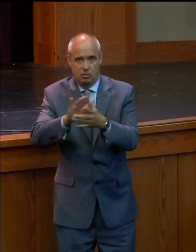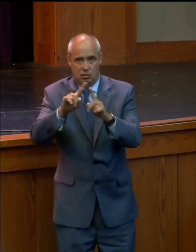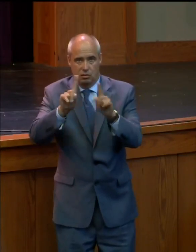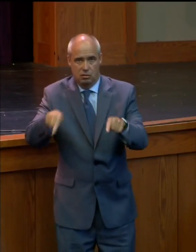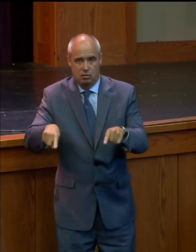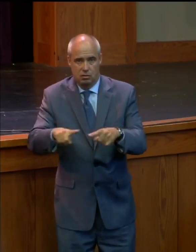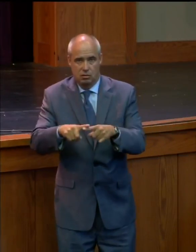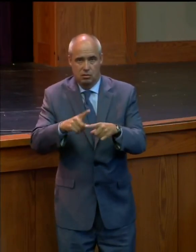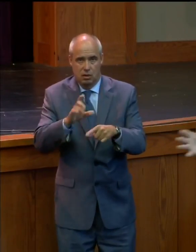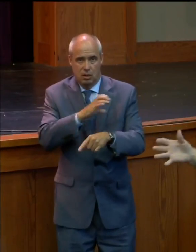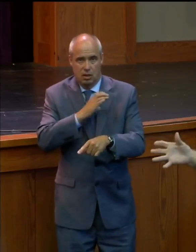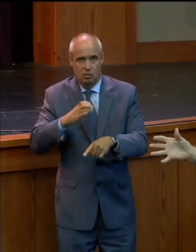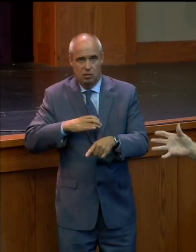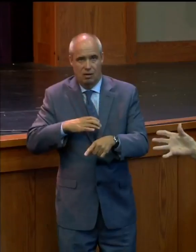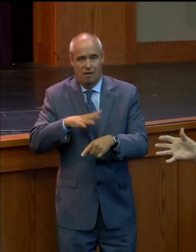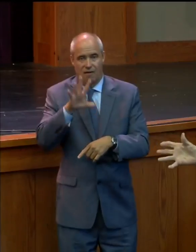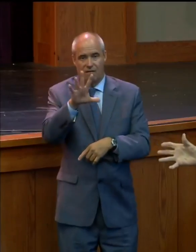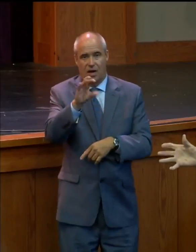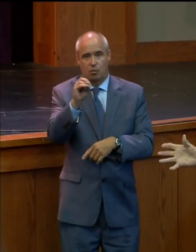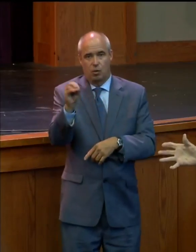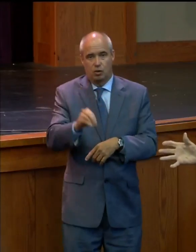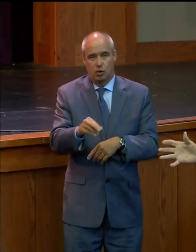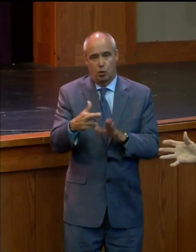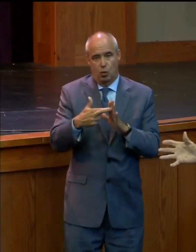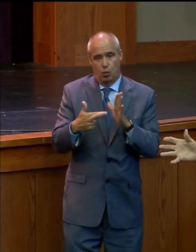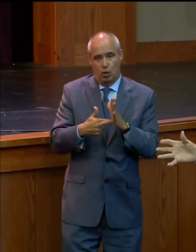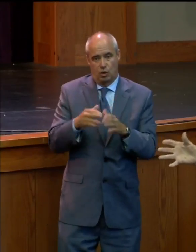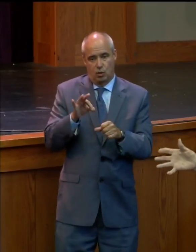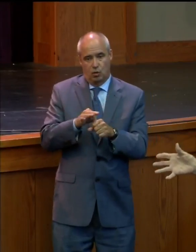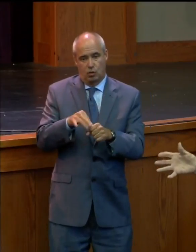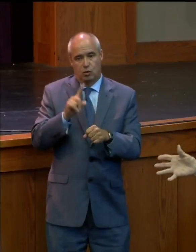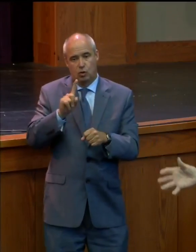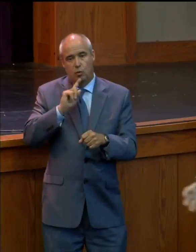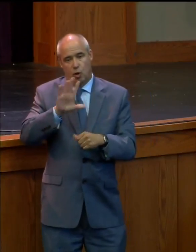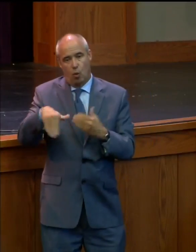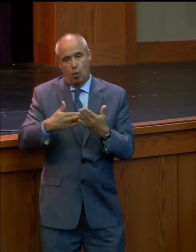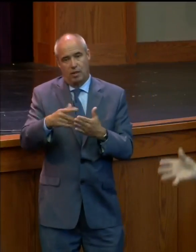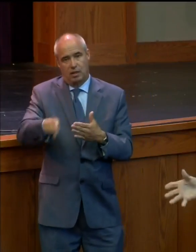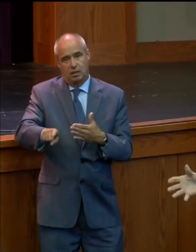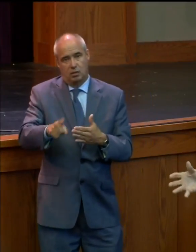5% OF THE REGISTERED VOTERS OUGHT TO BE ALL THAT IS NECESSARY.